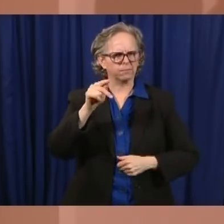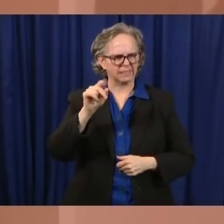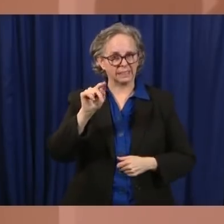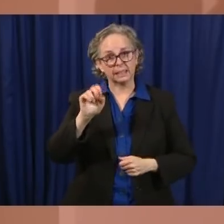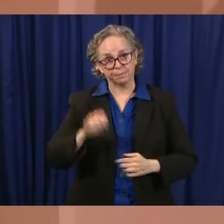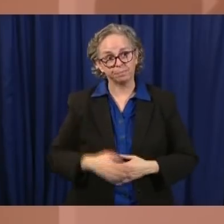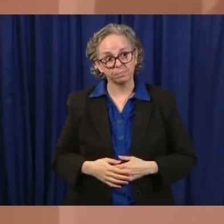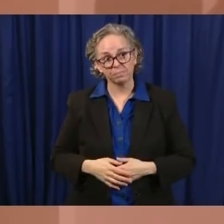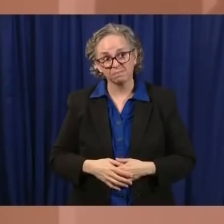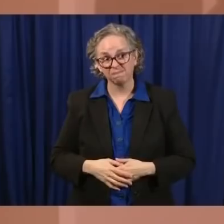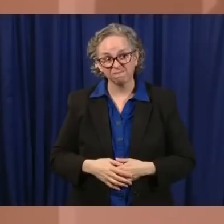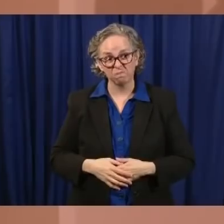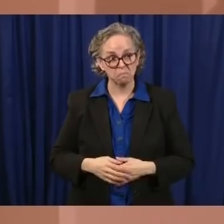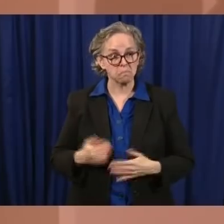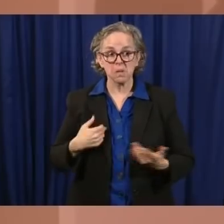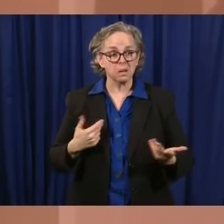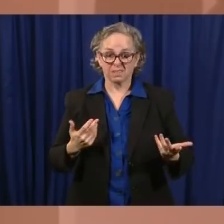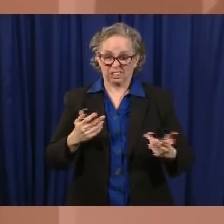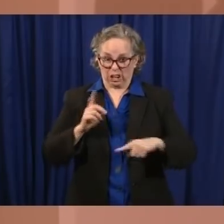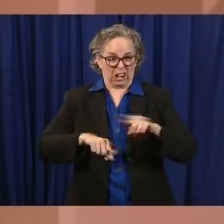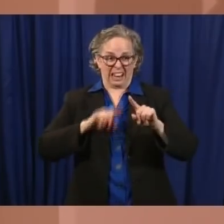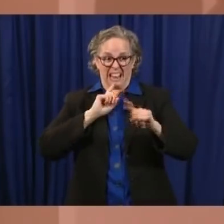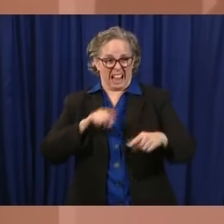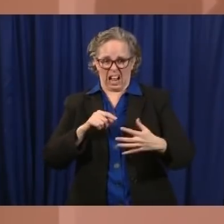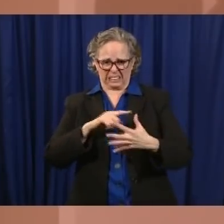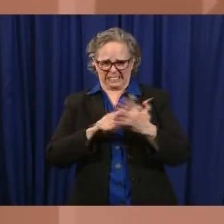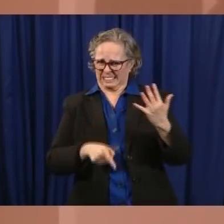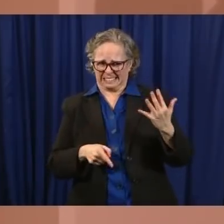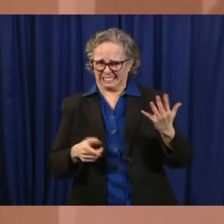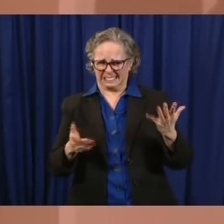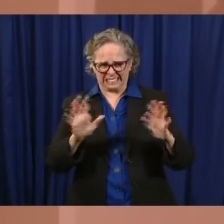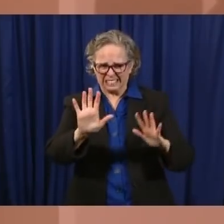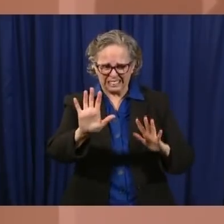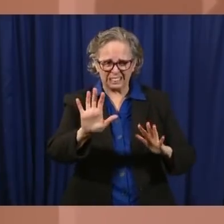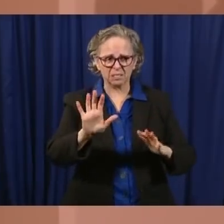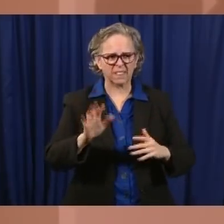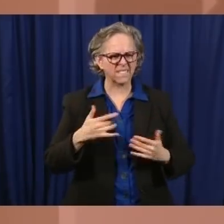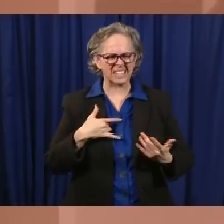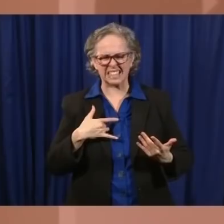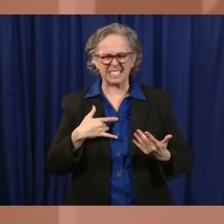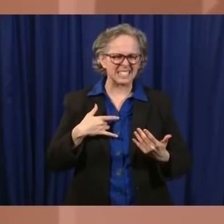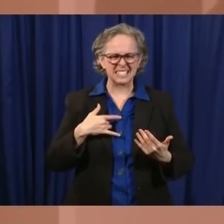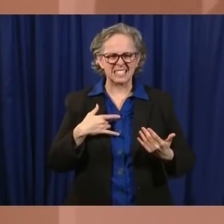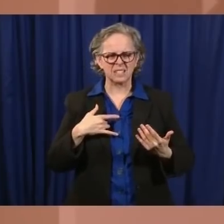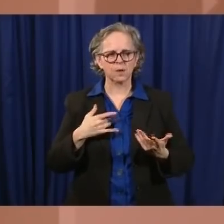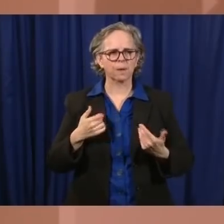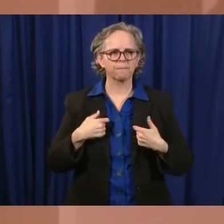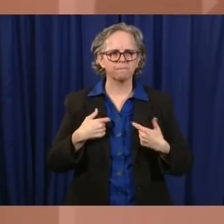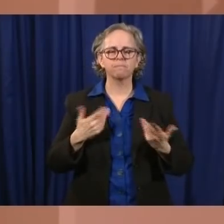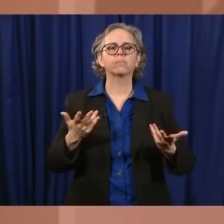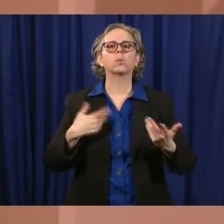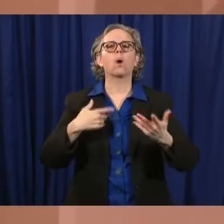COMPENSATION AND THE 1099 AND INDEPENDENTLY EMPLOYED INDIVIDUALS AND HOW THEY WOULD QUALIFY FOR THOSE BENEFITS, ONE OF THE THINGS THAT SEEMED IN